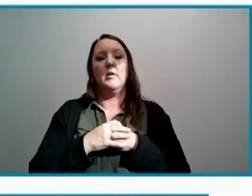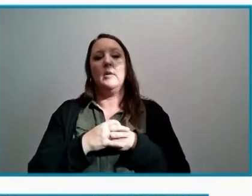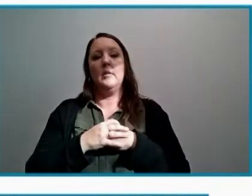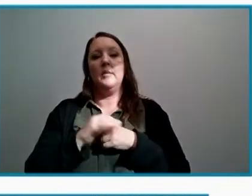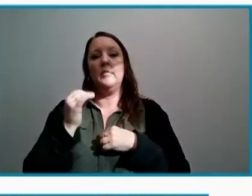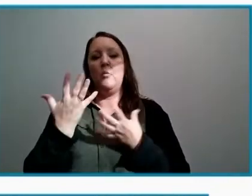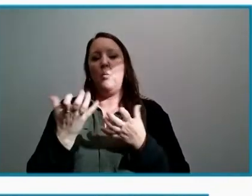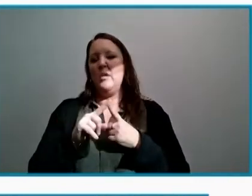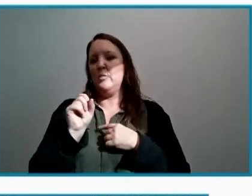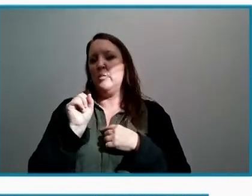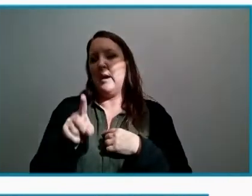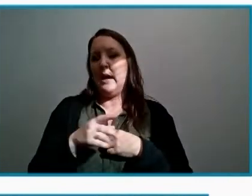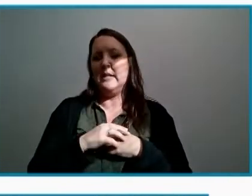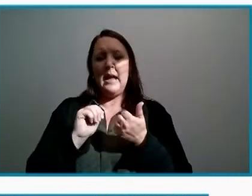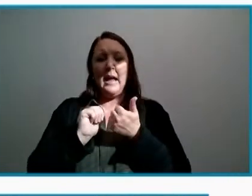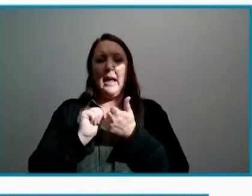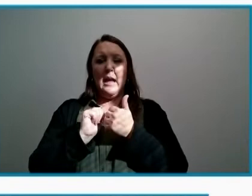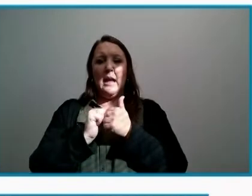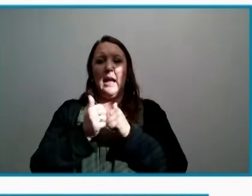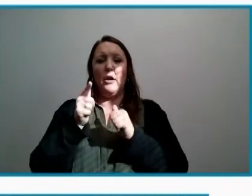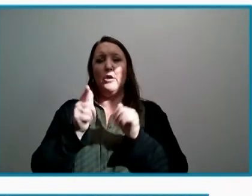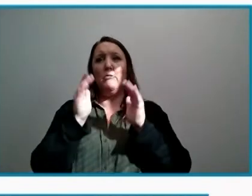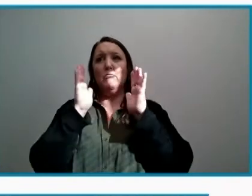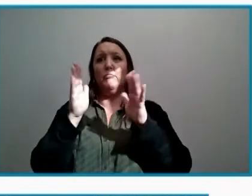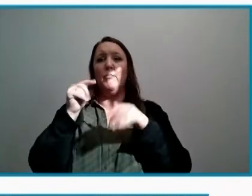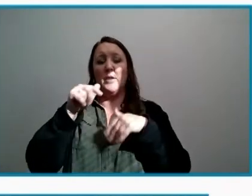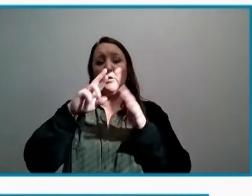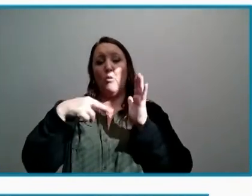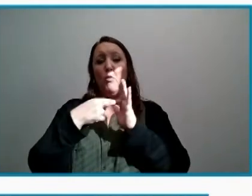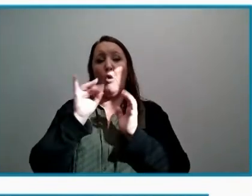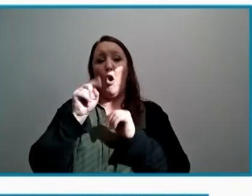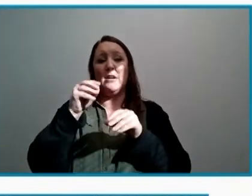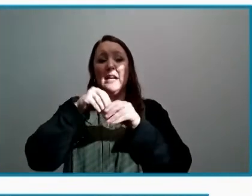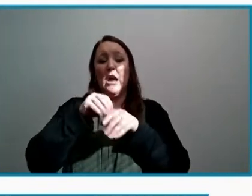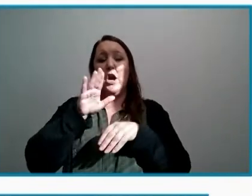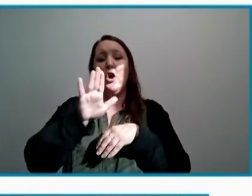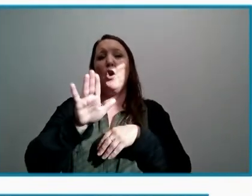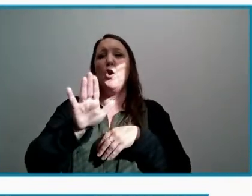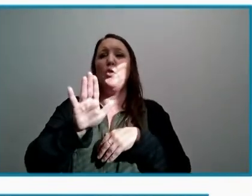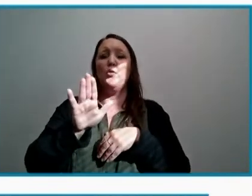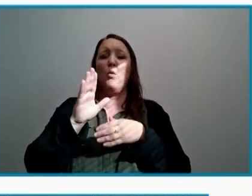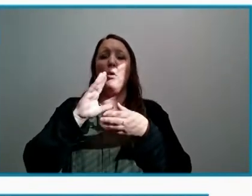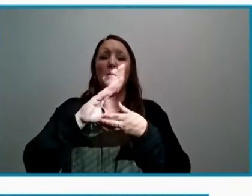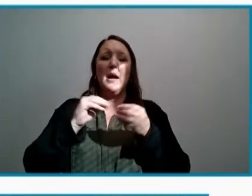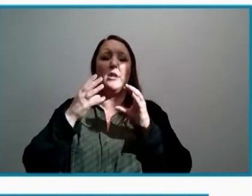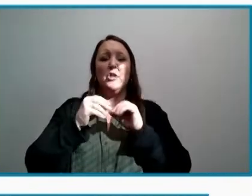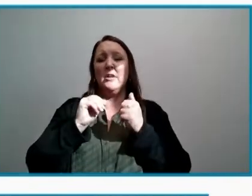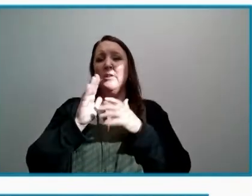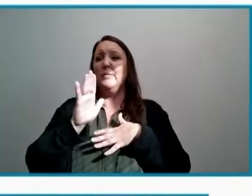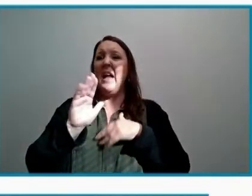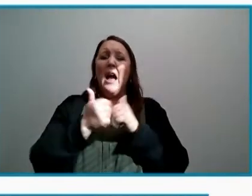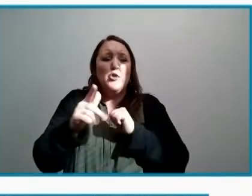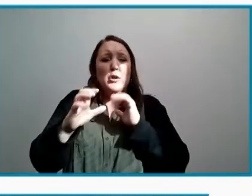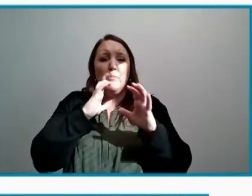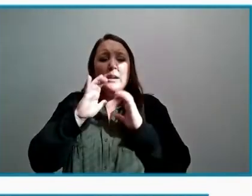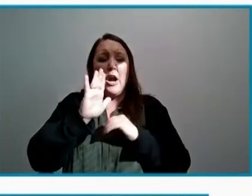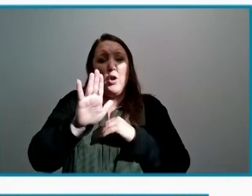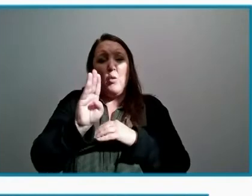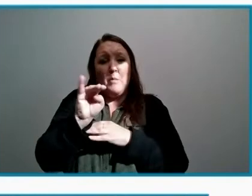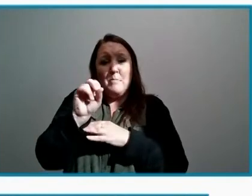how do you frame this role of the arts in your messaging? How do you communicate your mission for those who don't